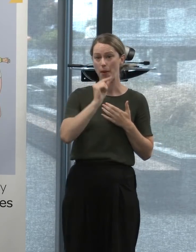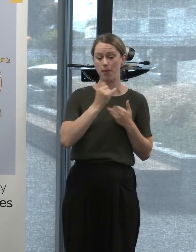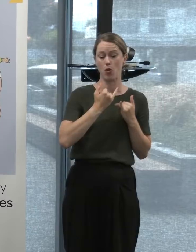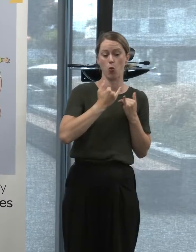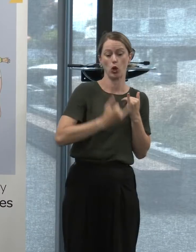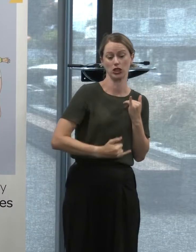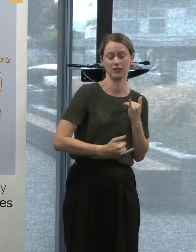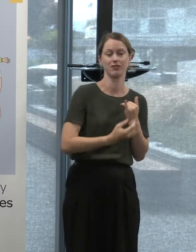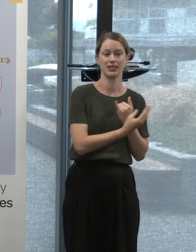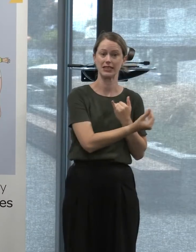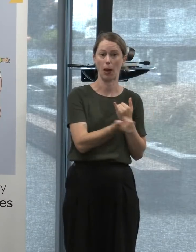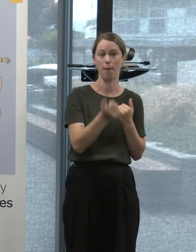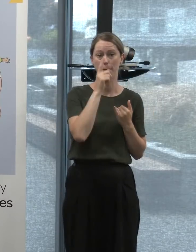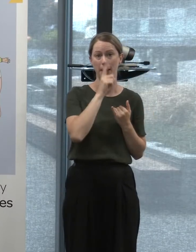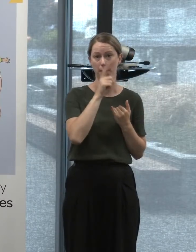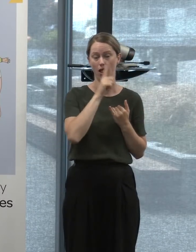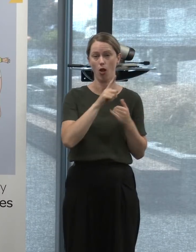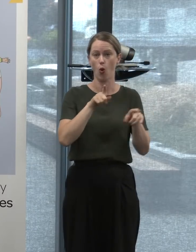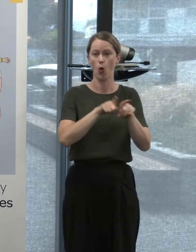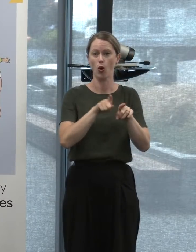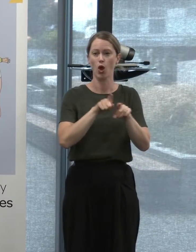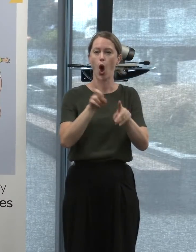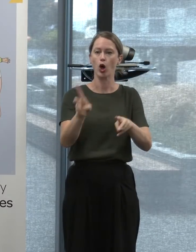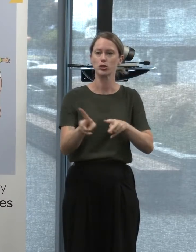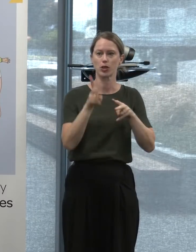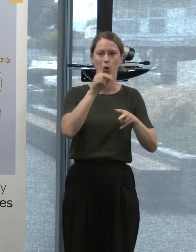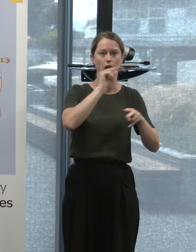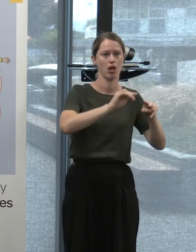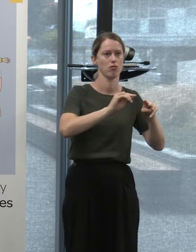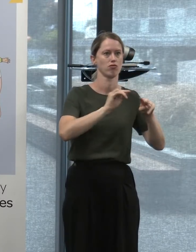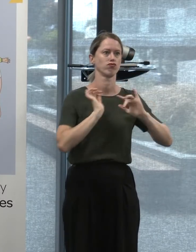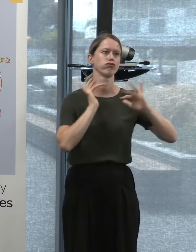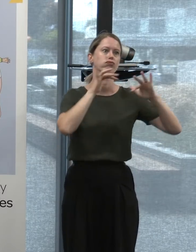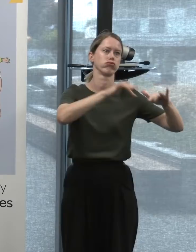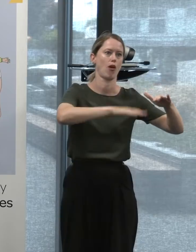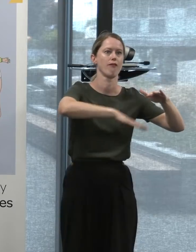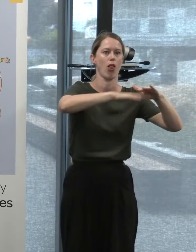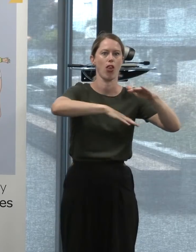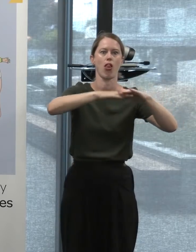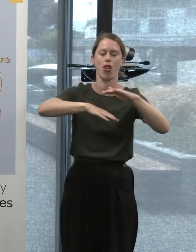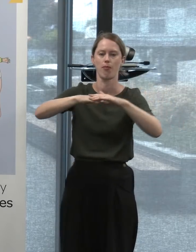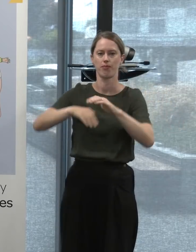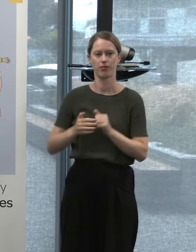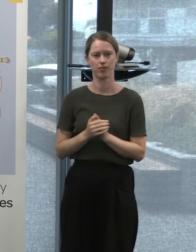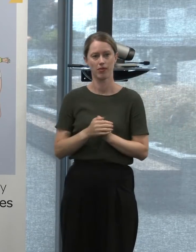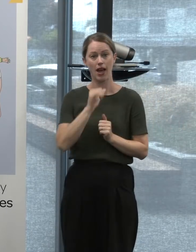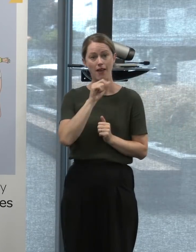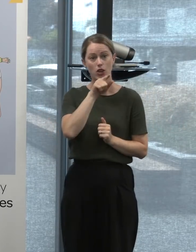And although Omicron is for many people a relatively mild illness, as we have seen, it